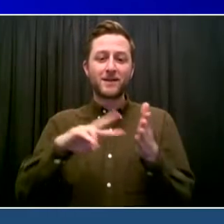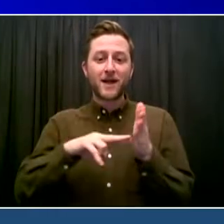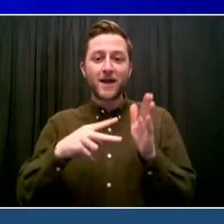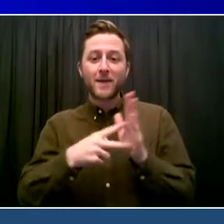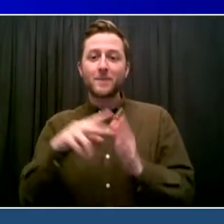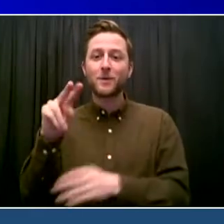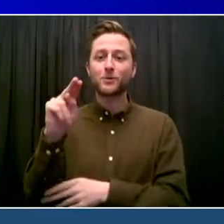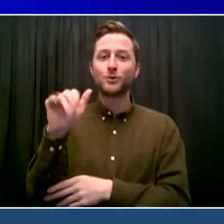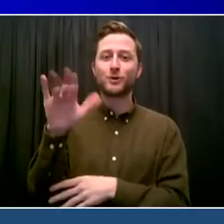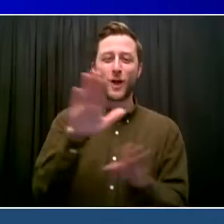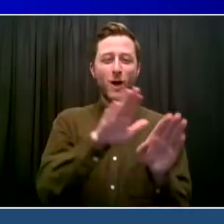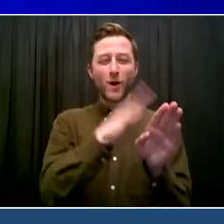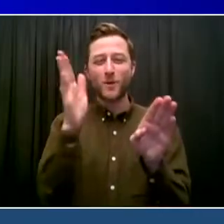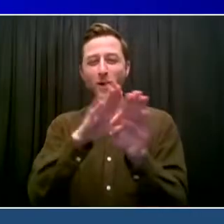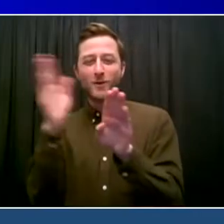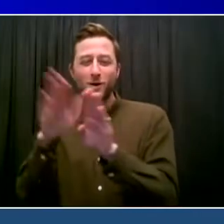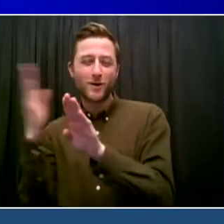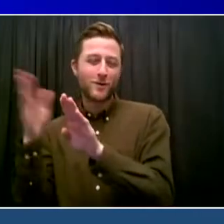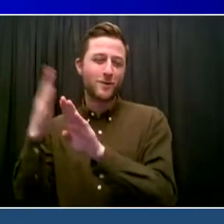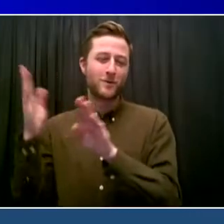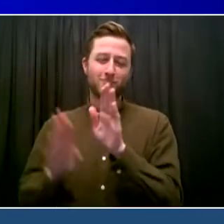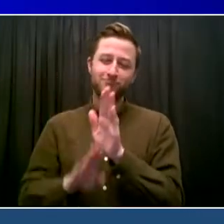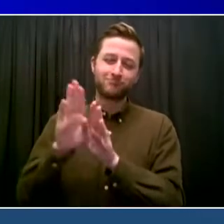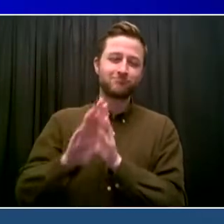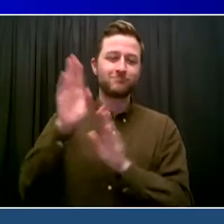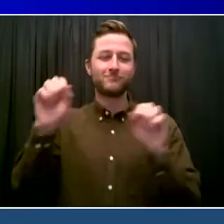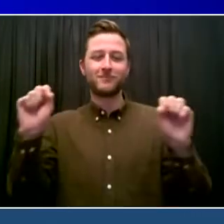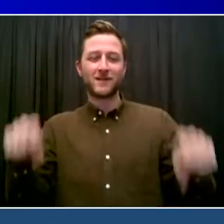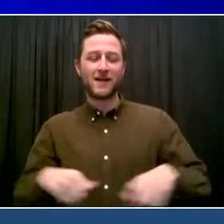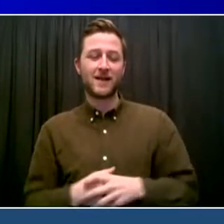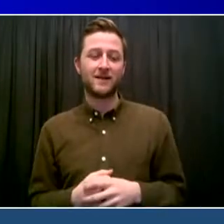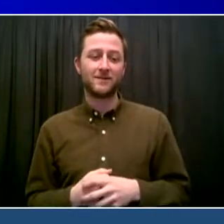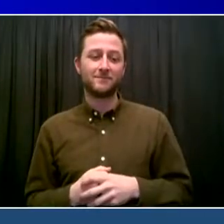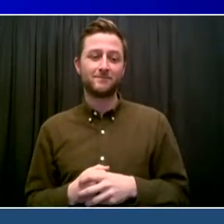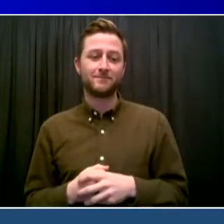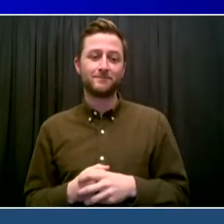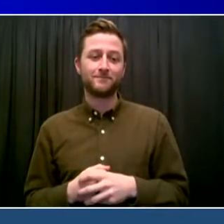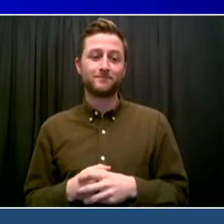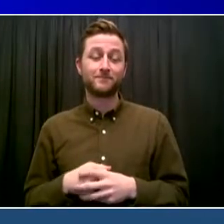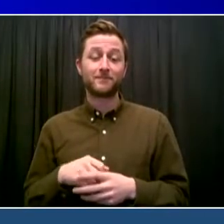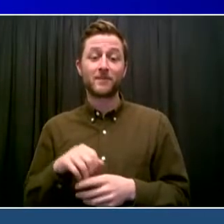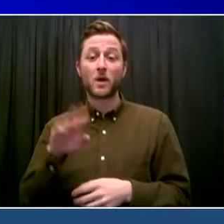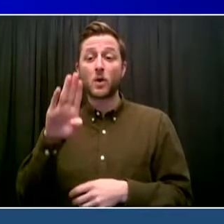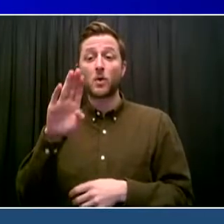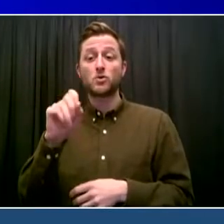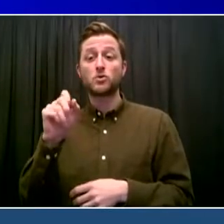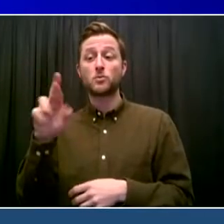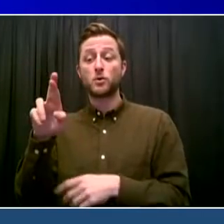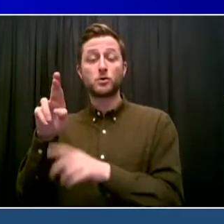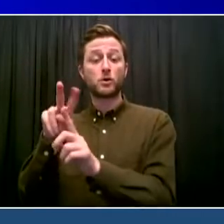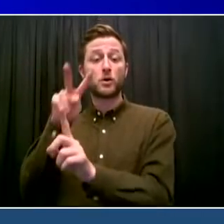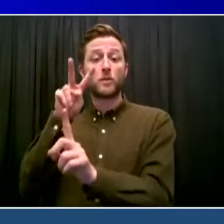LIVES BACK. IT WILL HELP US OPEN OUR CITY AND DO THE THINGS WE NEED TO DO TO GET BOOSTED